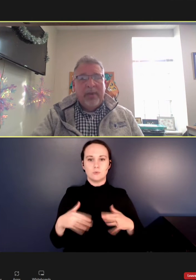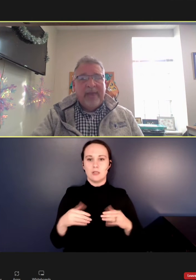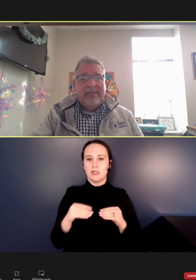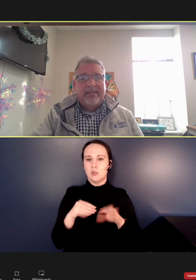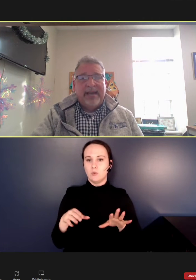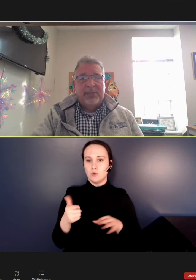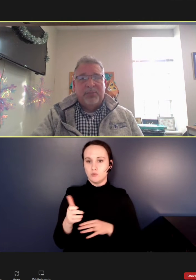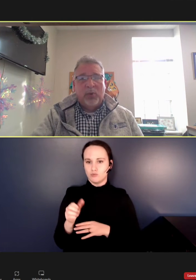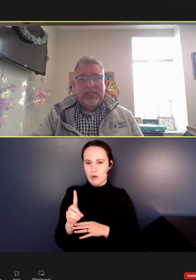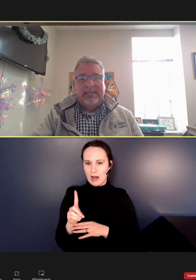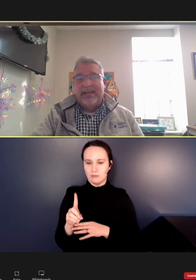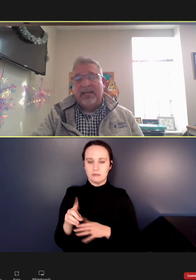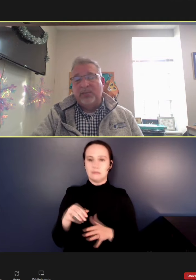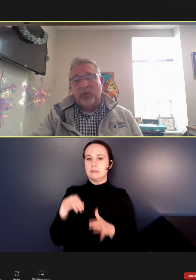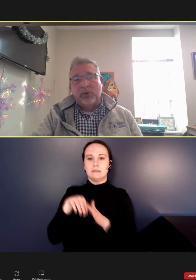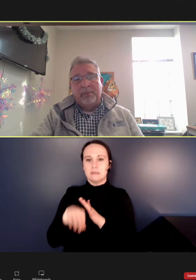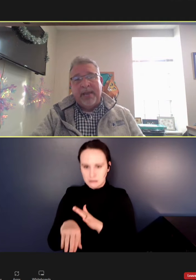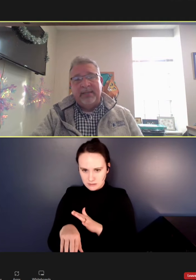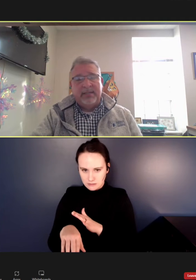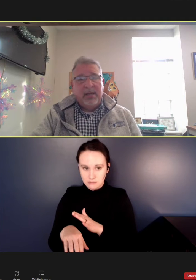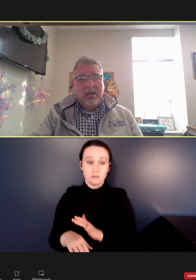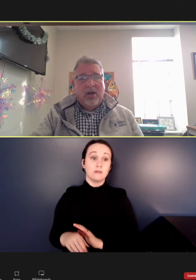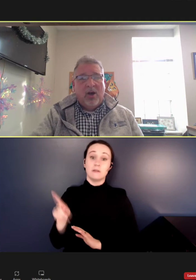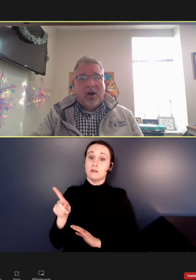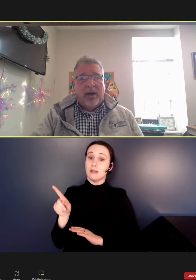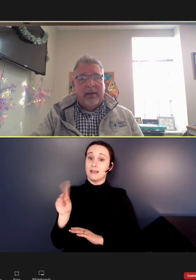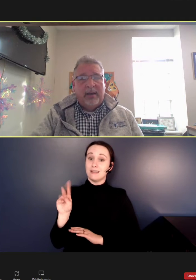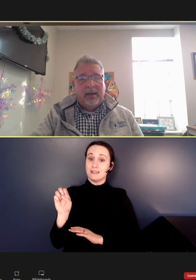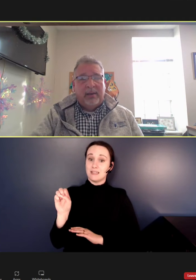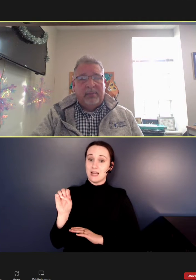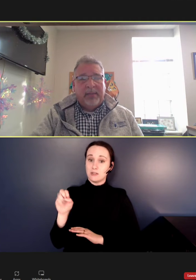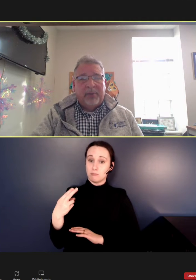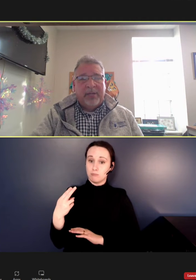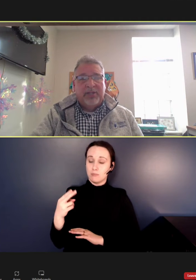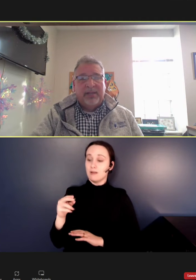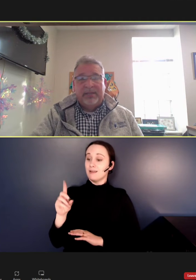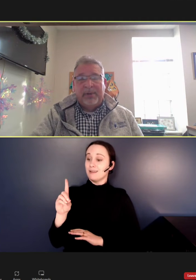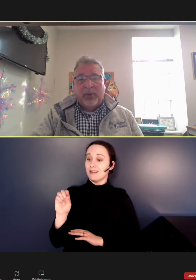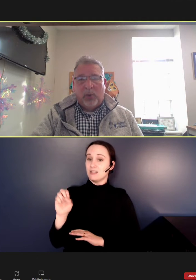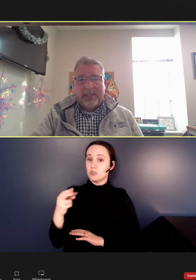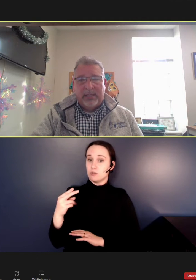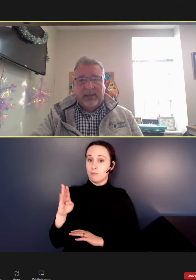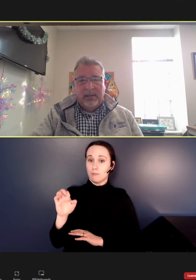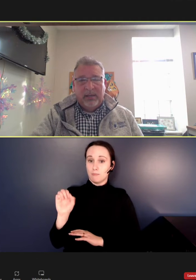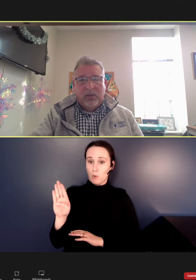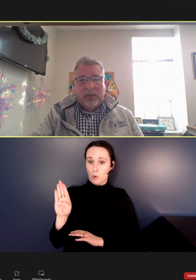We have these dashboards. These dashboards are based on information that has been requested.